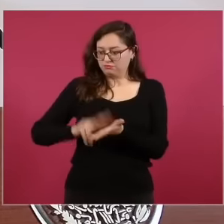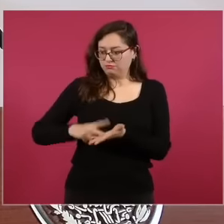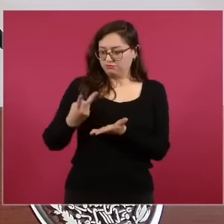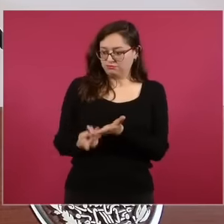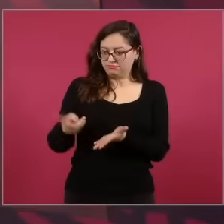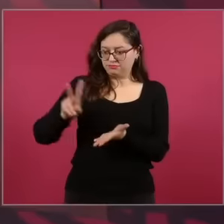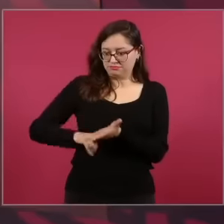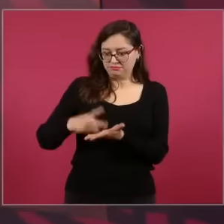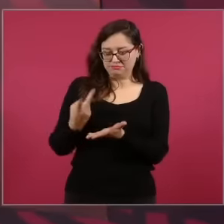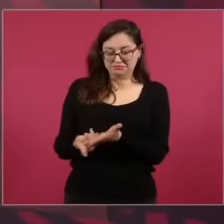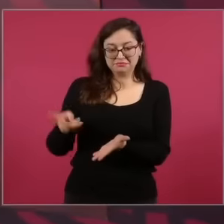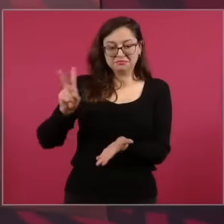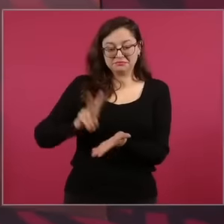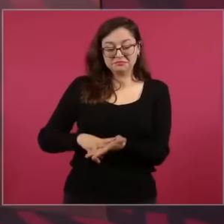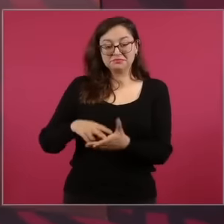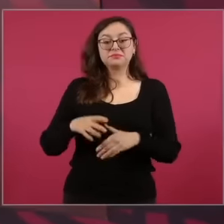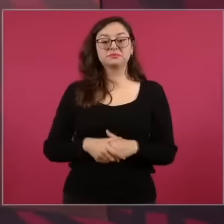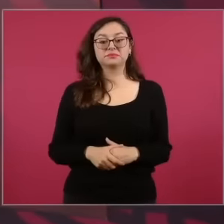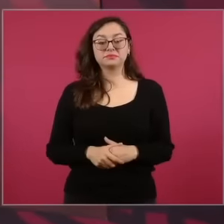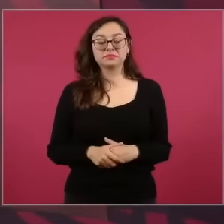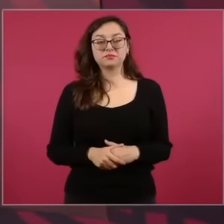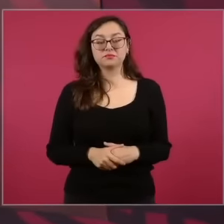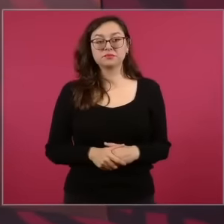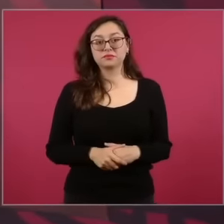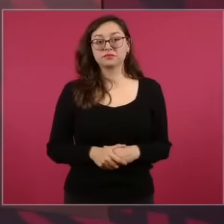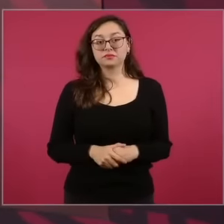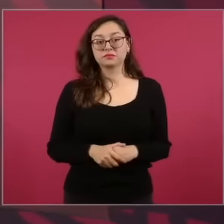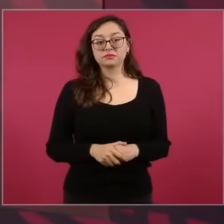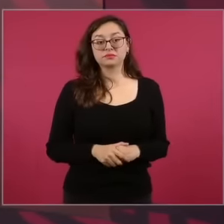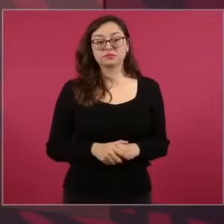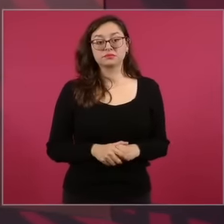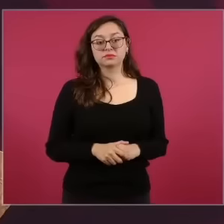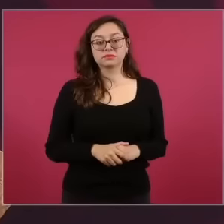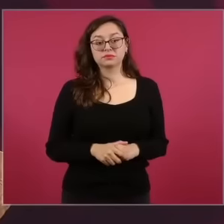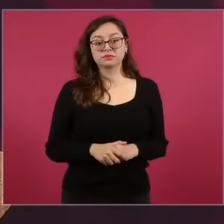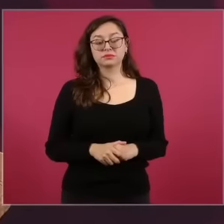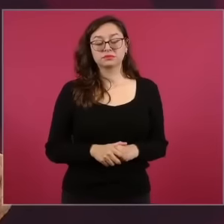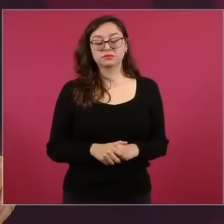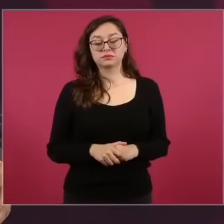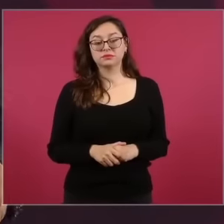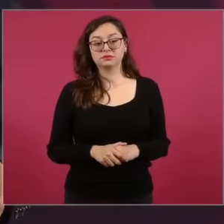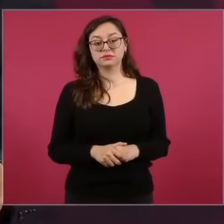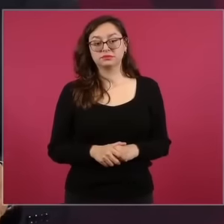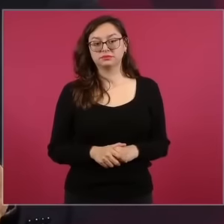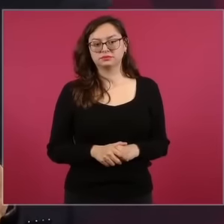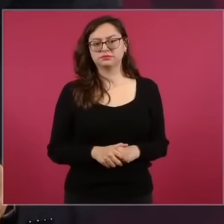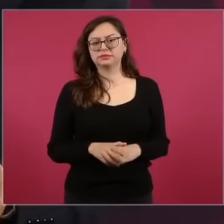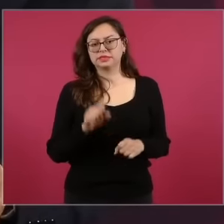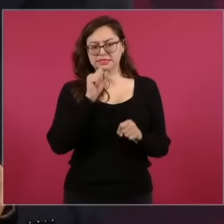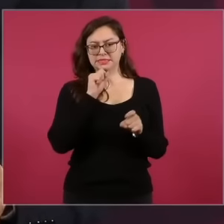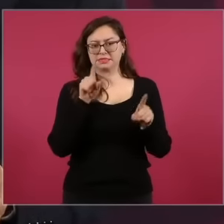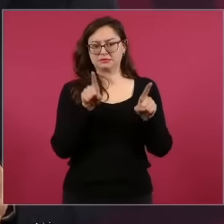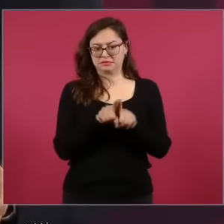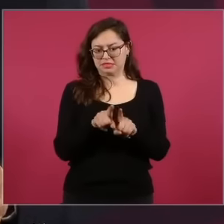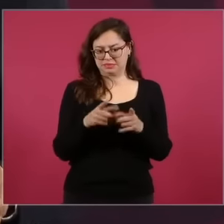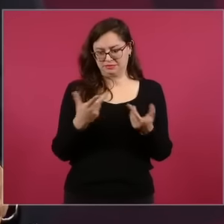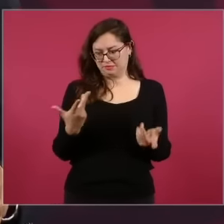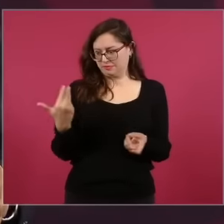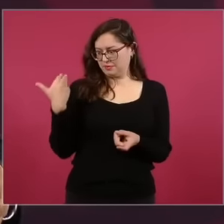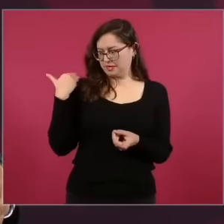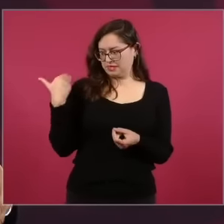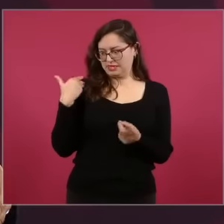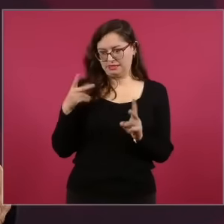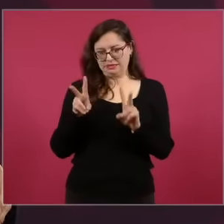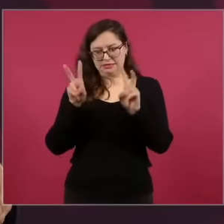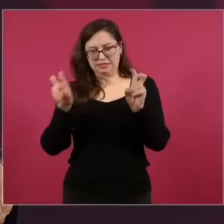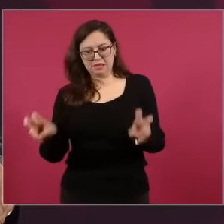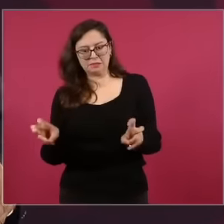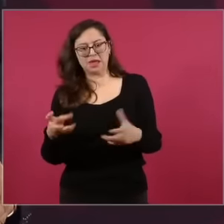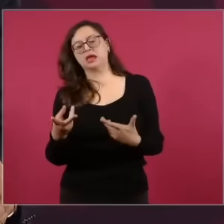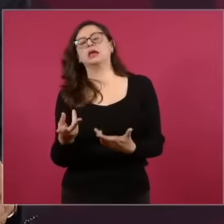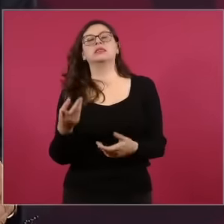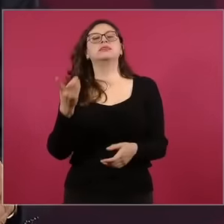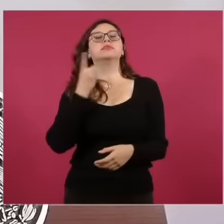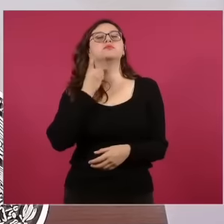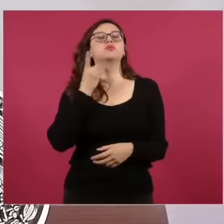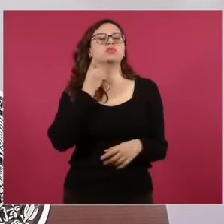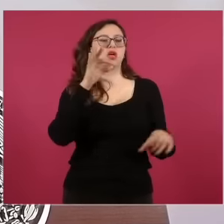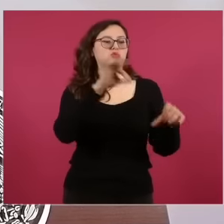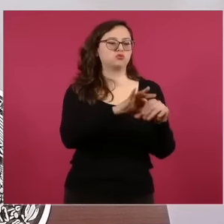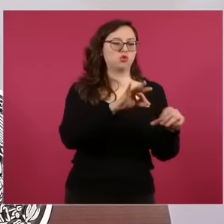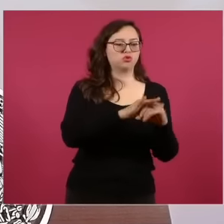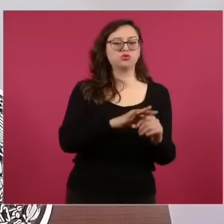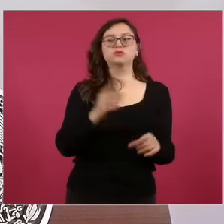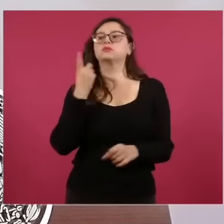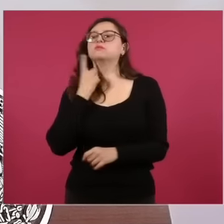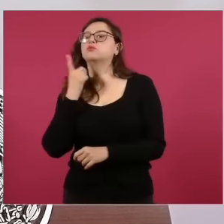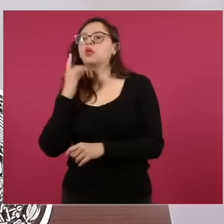for example, when the issue of overrepresentation was under debate,